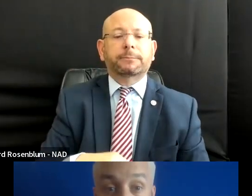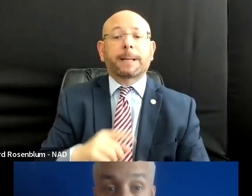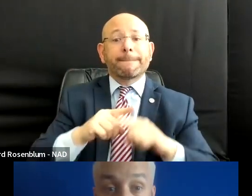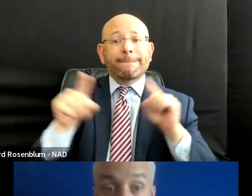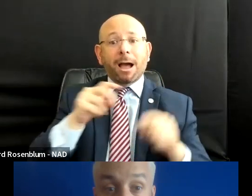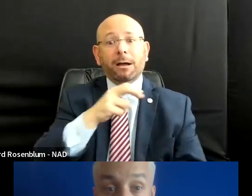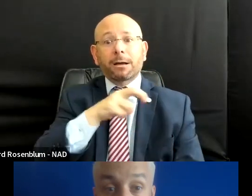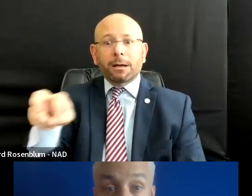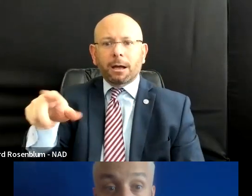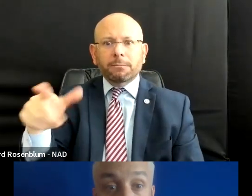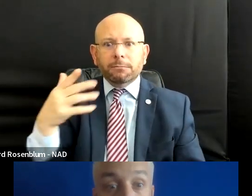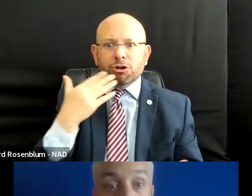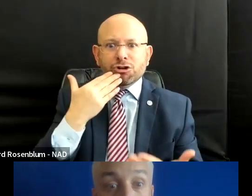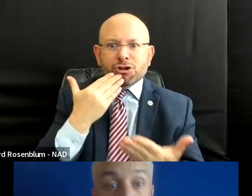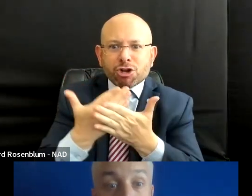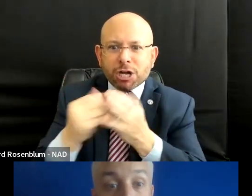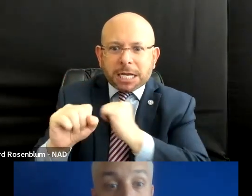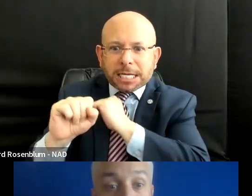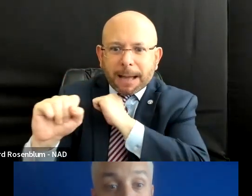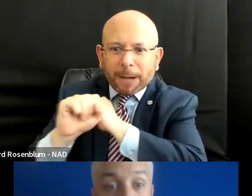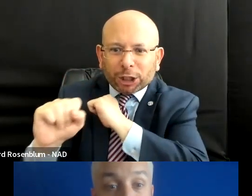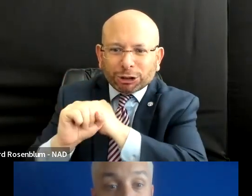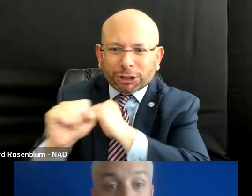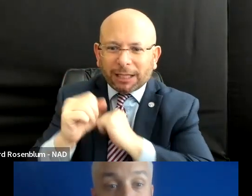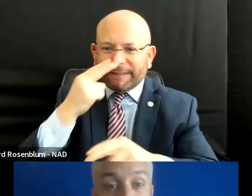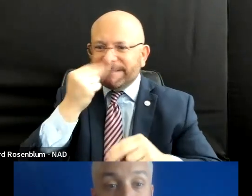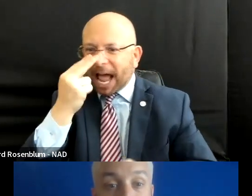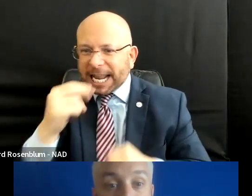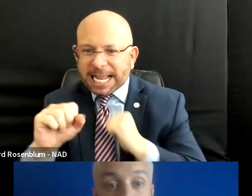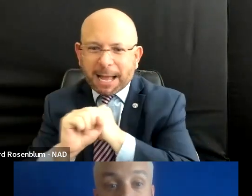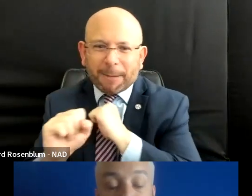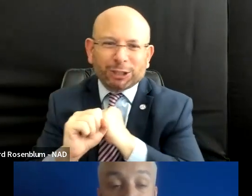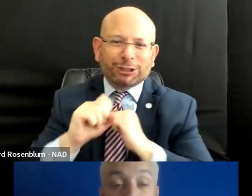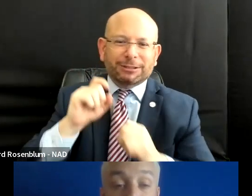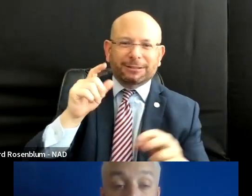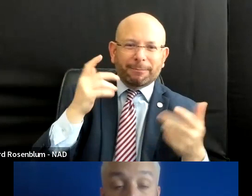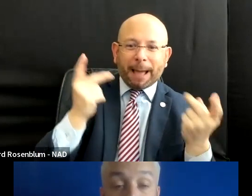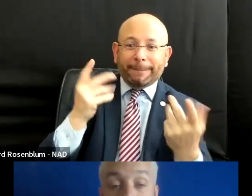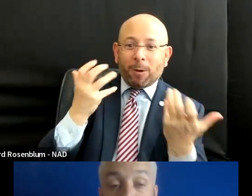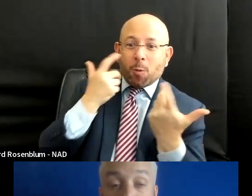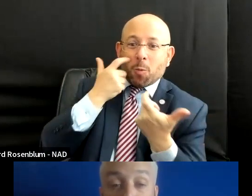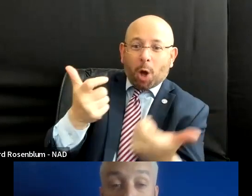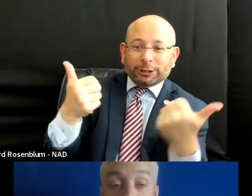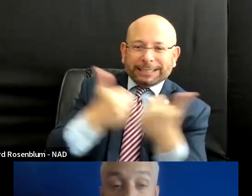15 or so years ago, the game, but